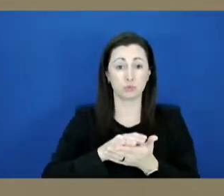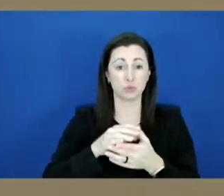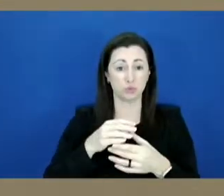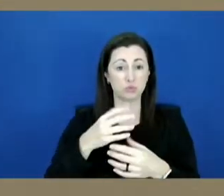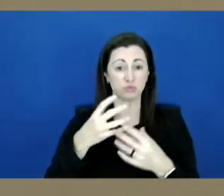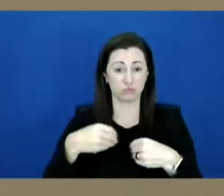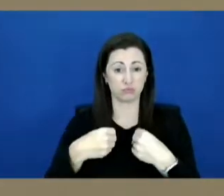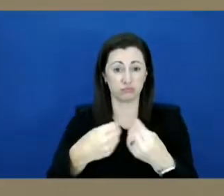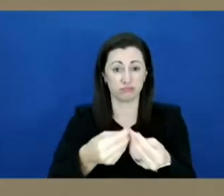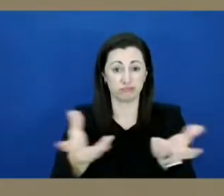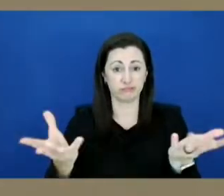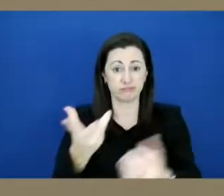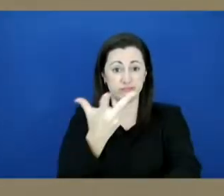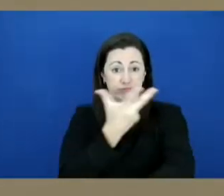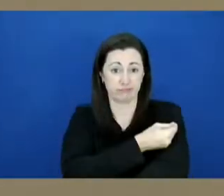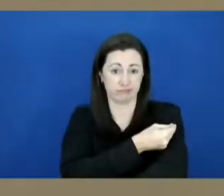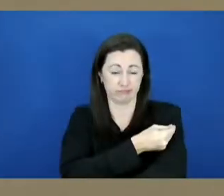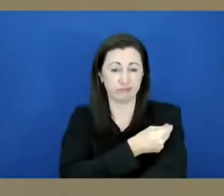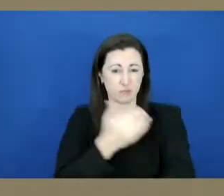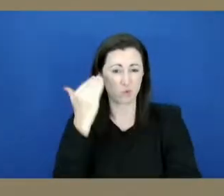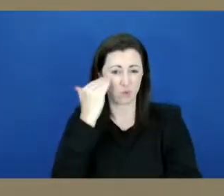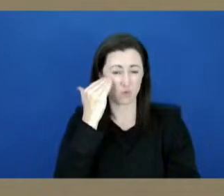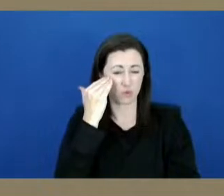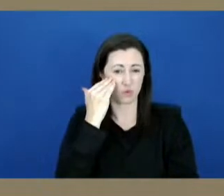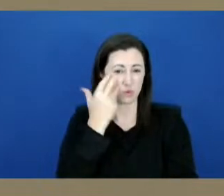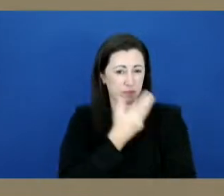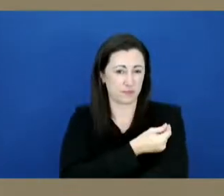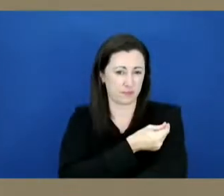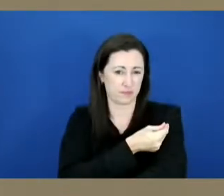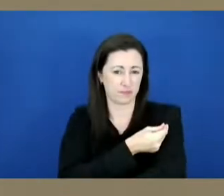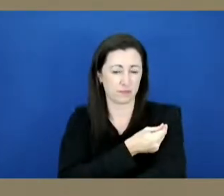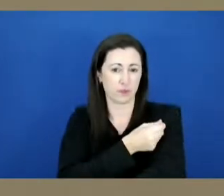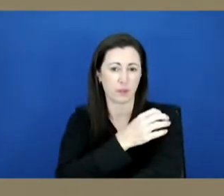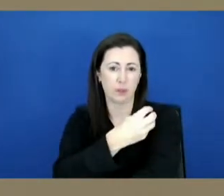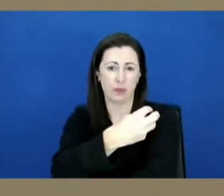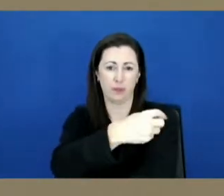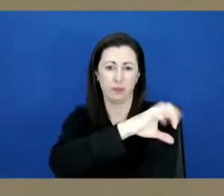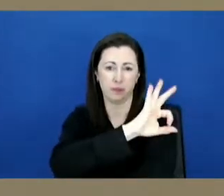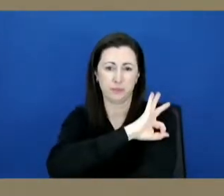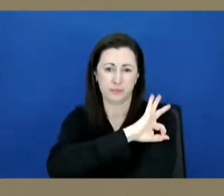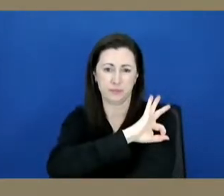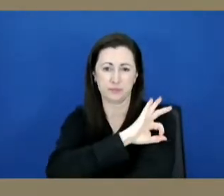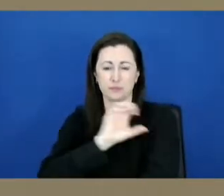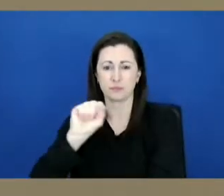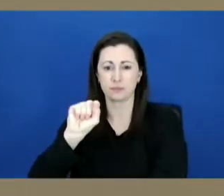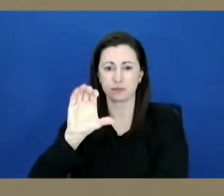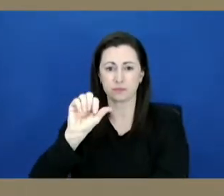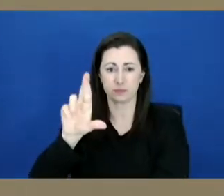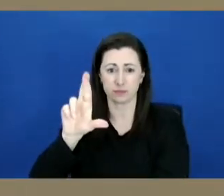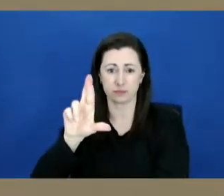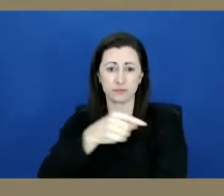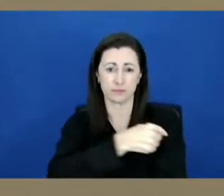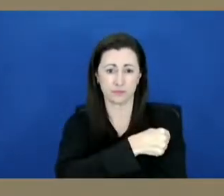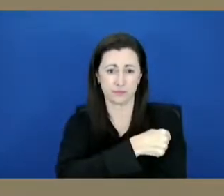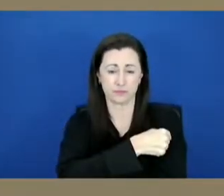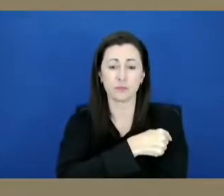SCHOOL TO GIVE THAT BIG SHOT, YOU KNOW THAT SHOT YOU GET IN